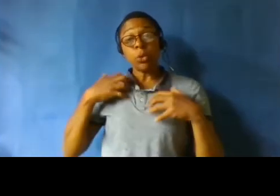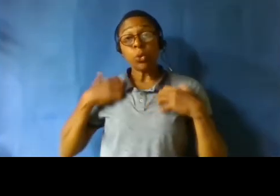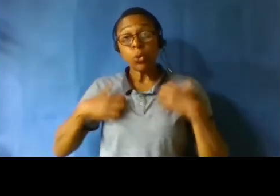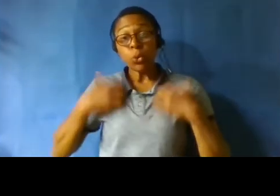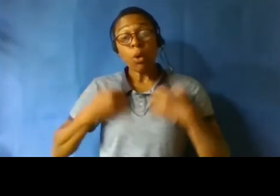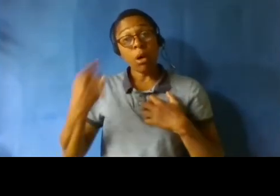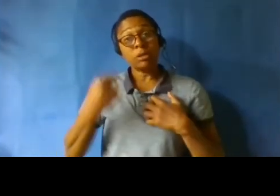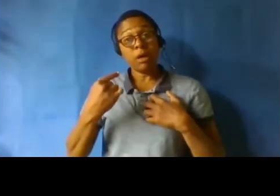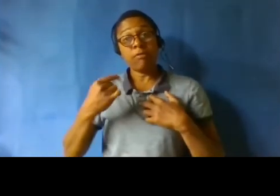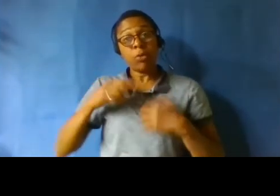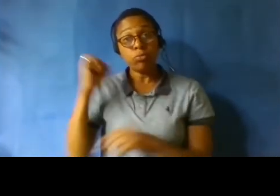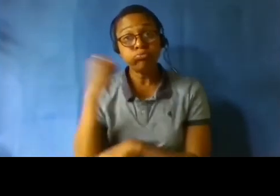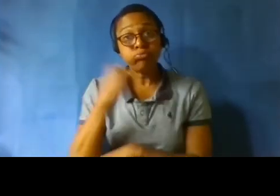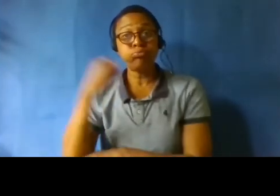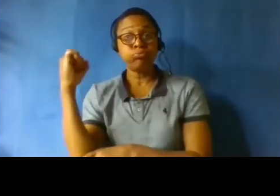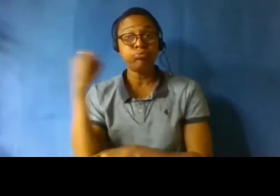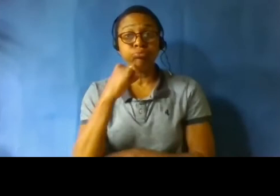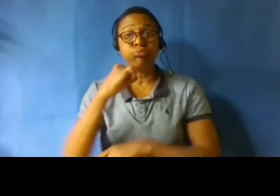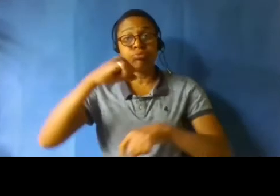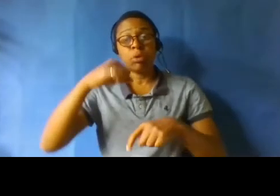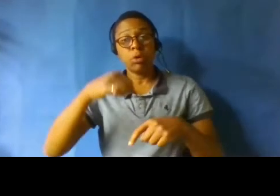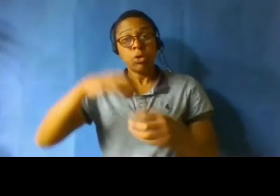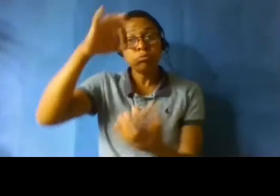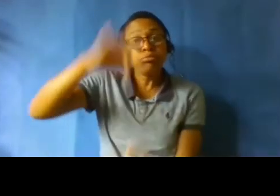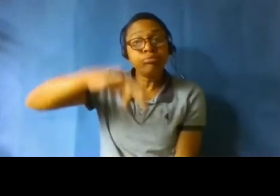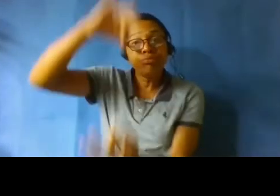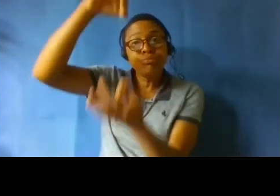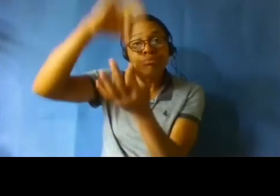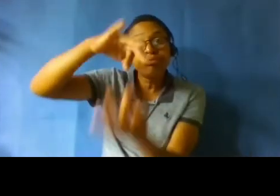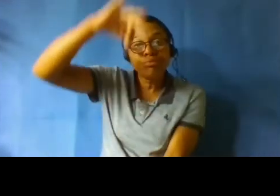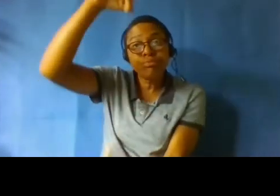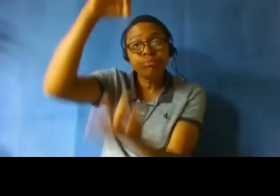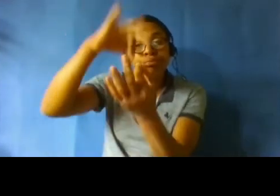Baggs thinks of stimming as a form of communication calling it her native